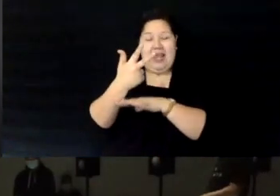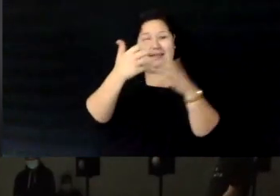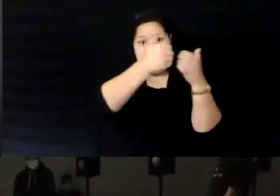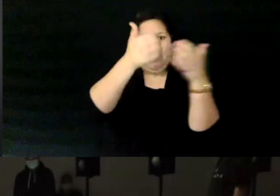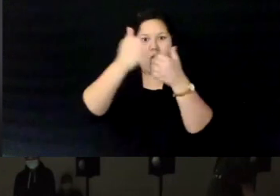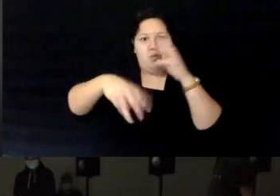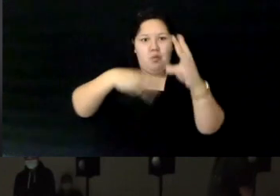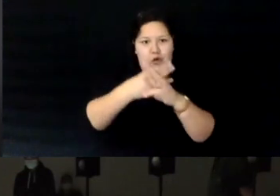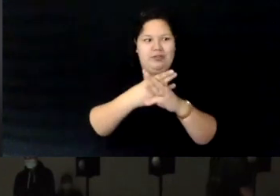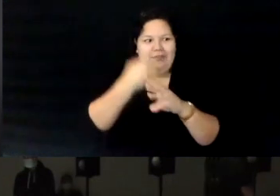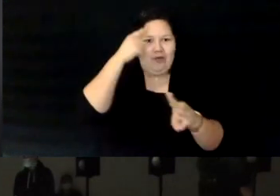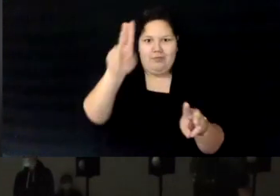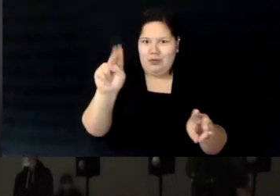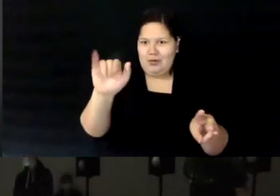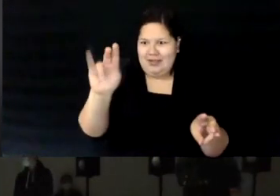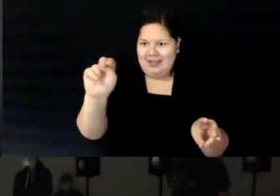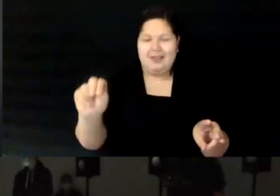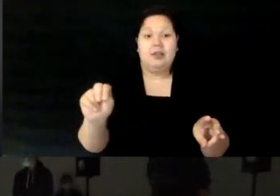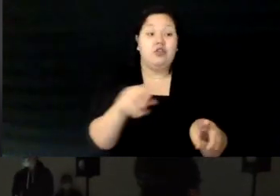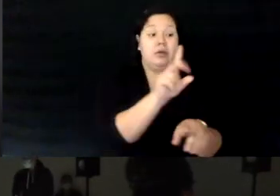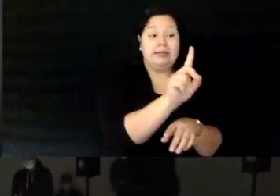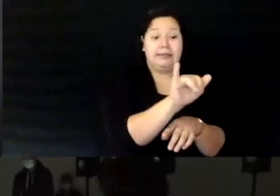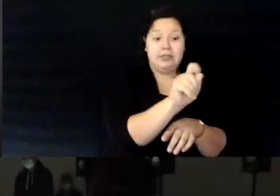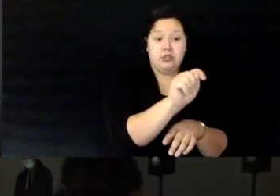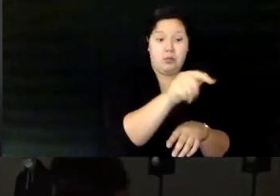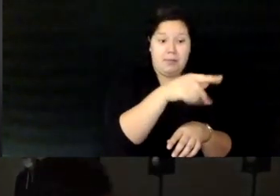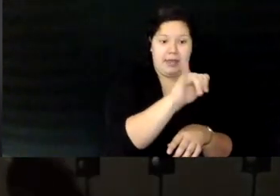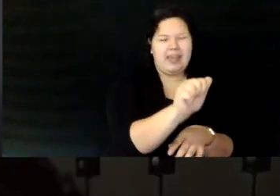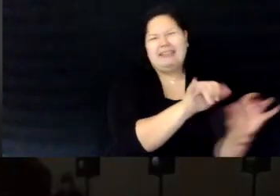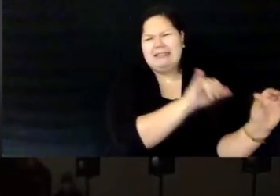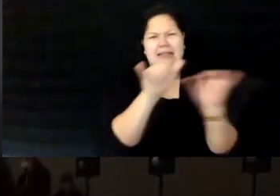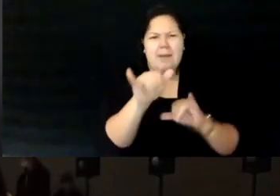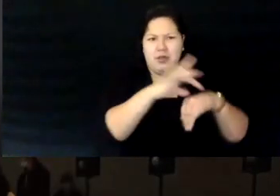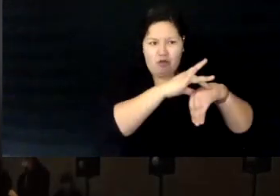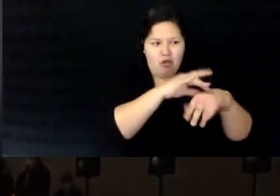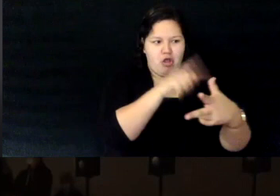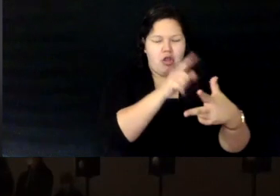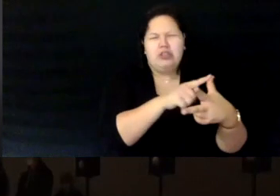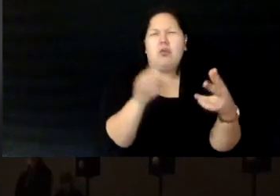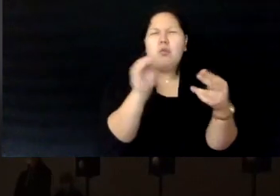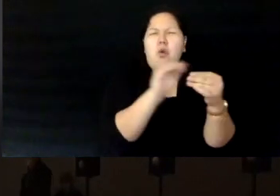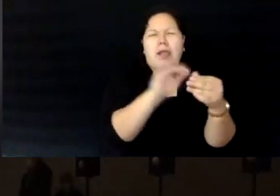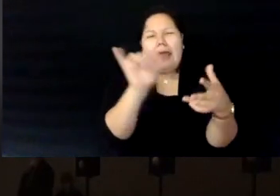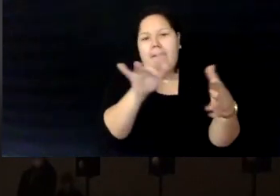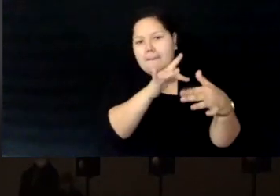So the dystopian world represents the earth, so we hear more sliding sounds. And the cyberworld